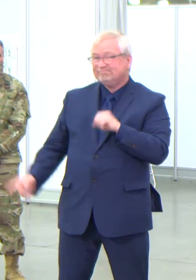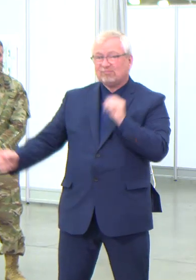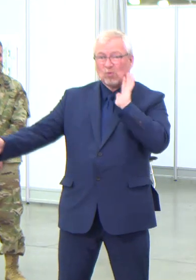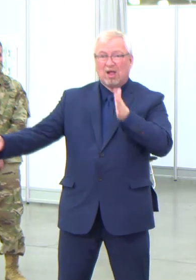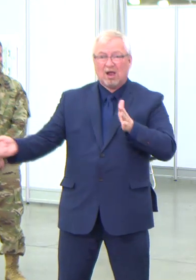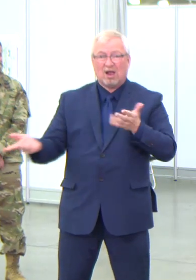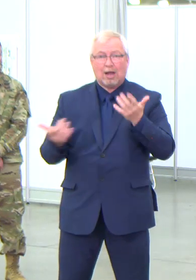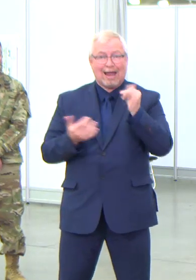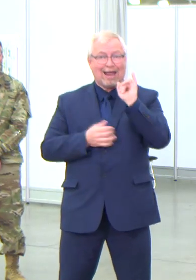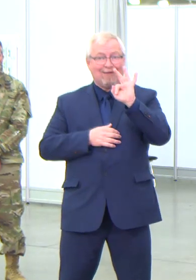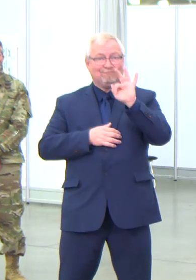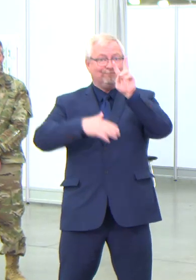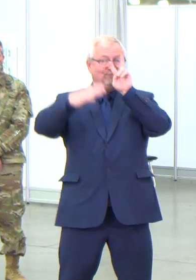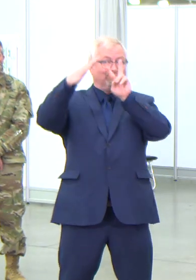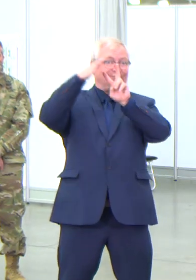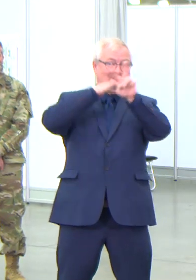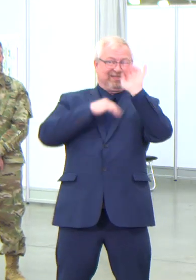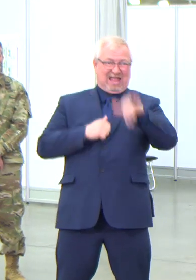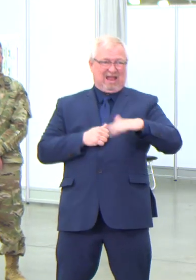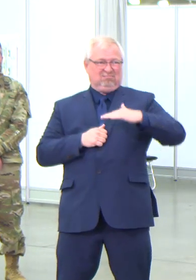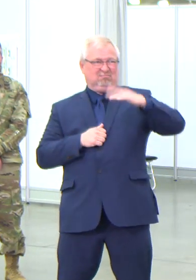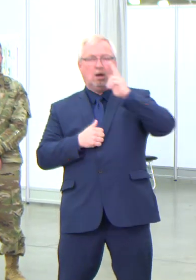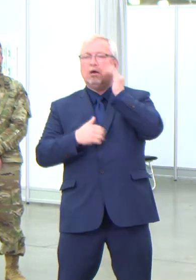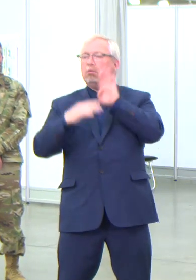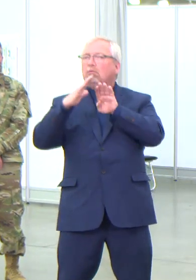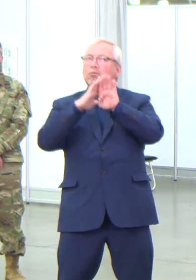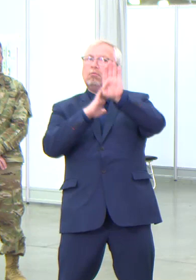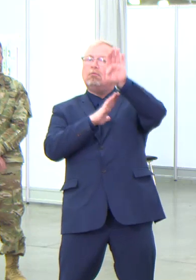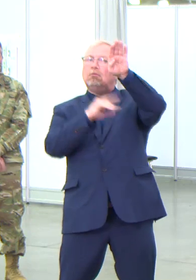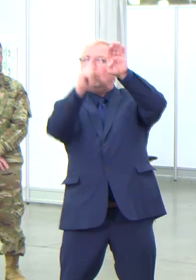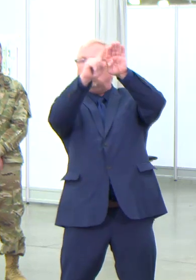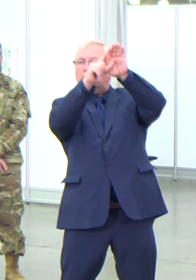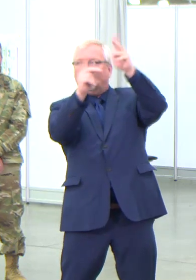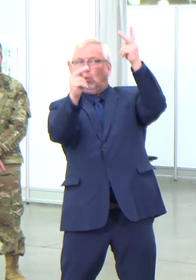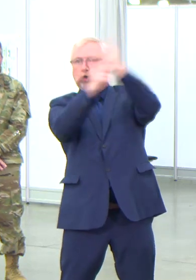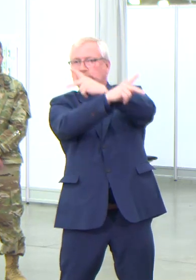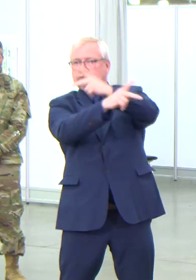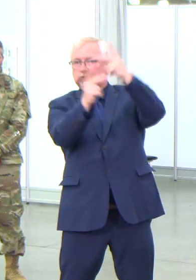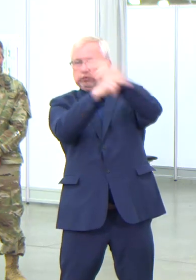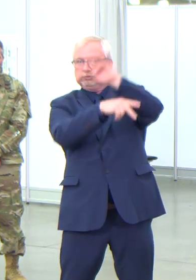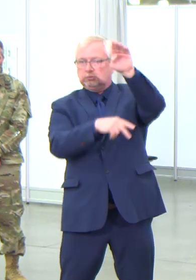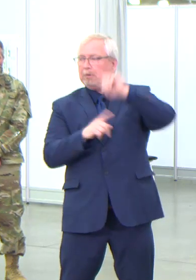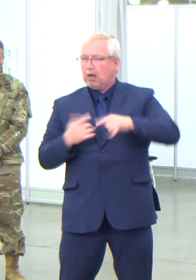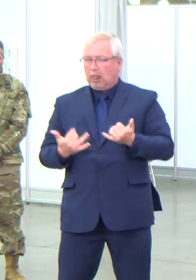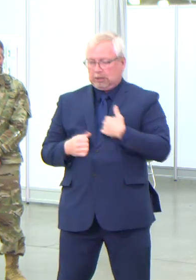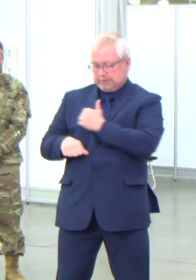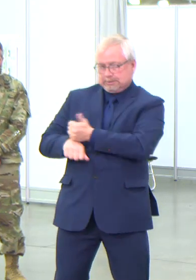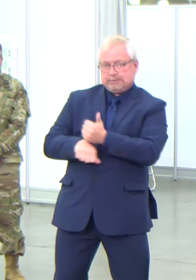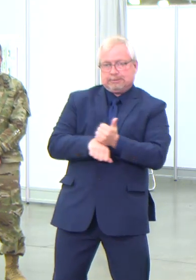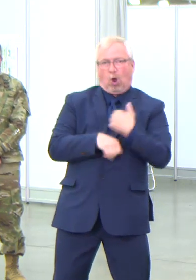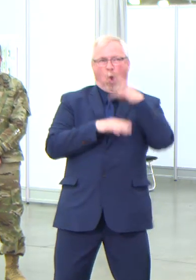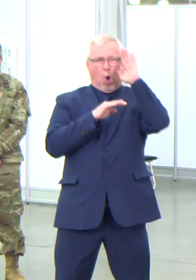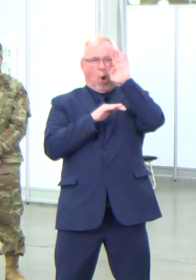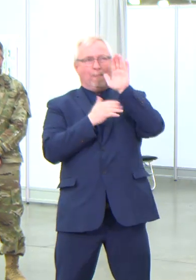rates and the infection rates would be astronomical. We believe, and I think these smart doctors would agree, although